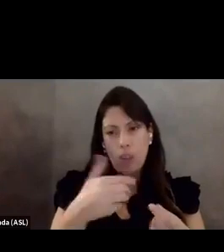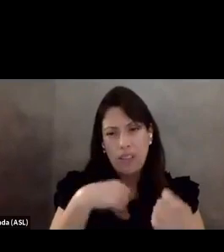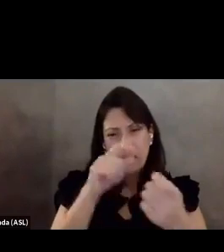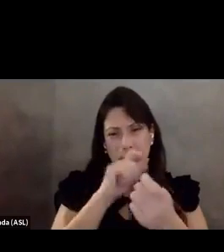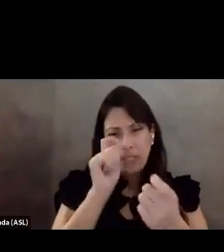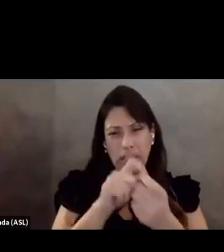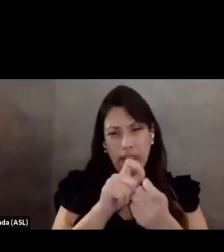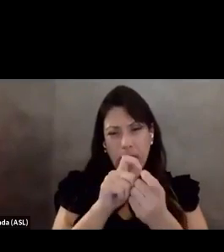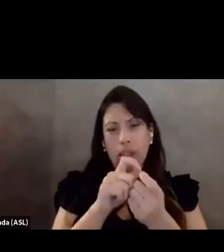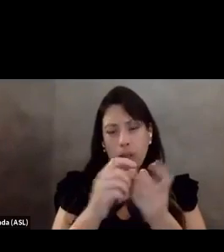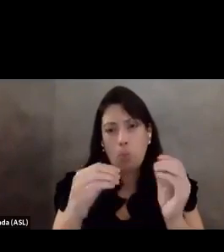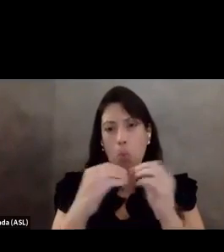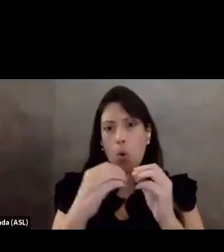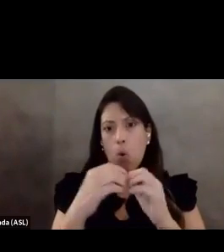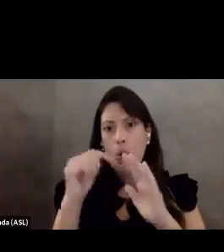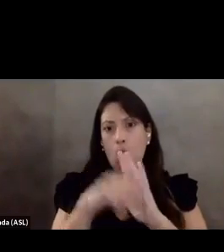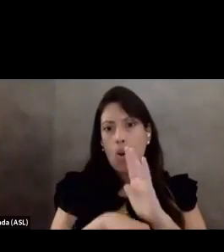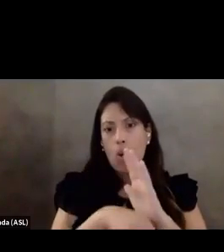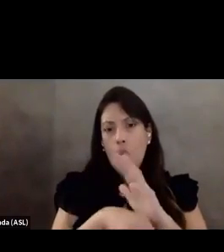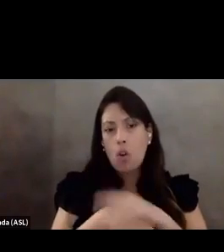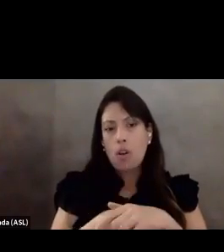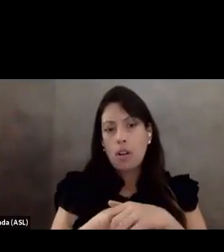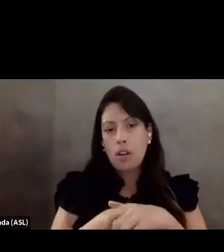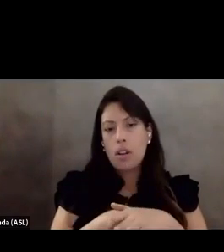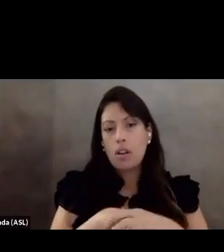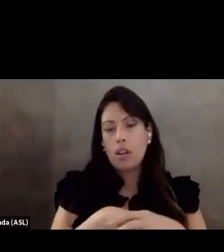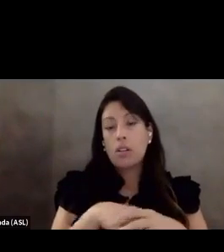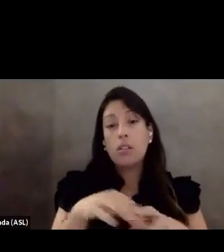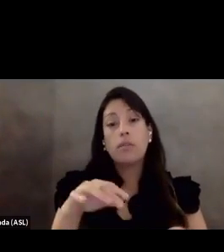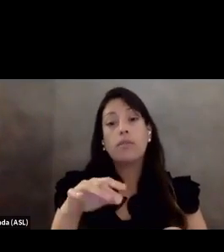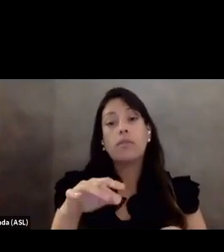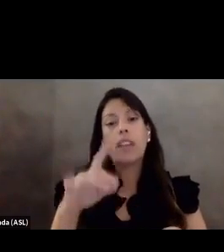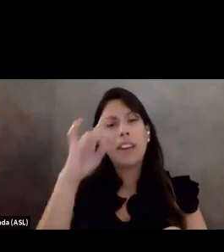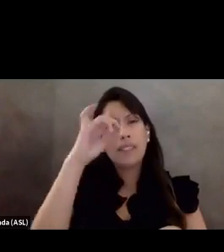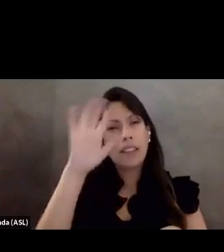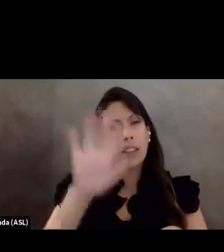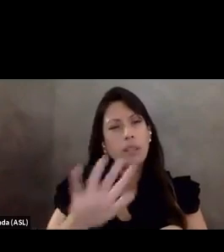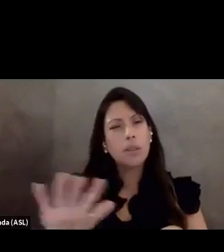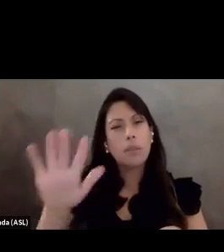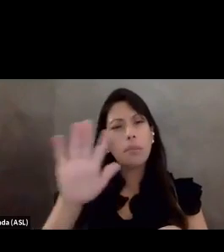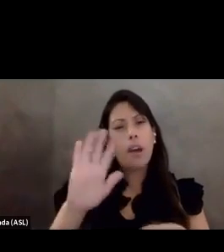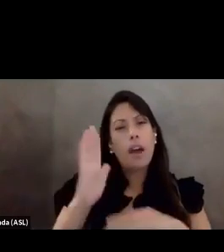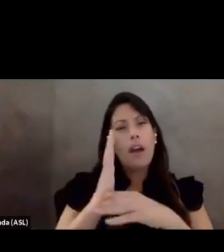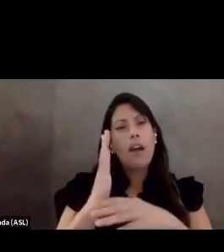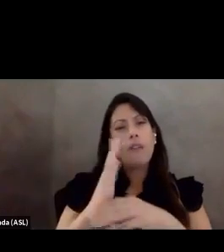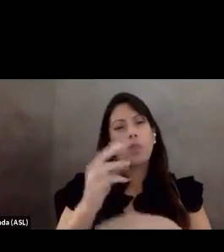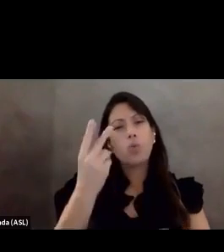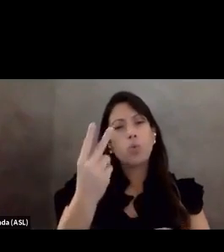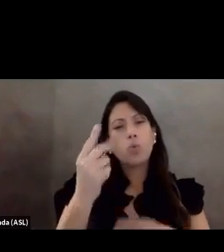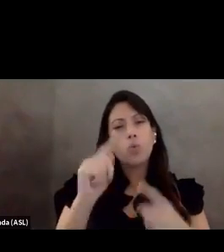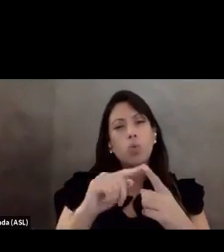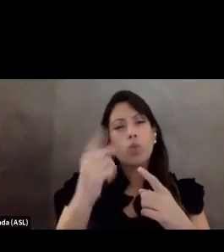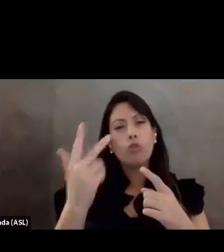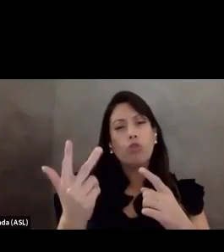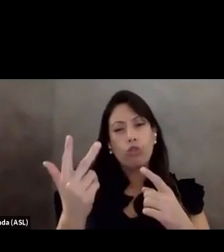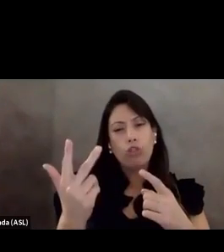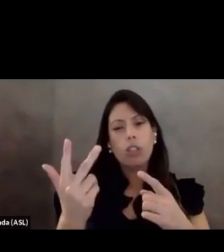interviews and contacts list, that kind of thing? I think it's an average of two to three contacts per case. Right.